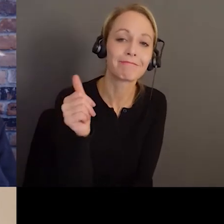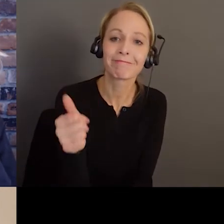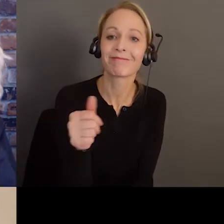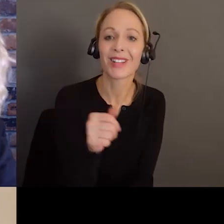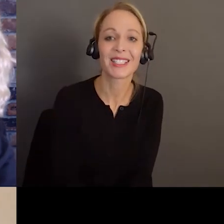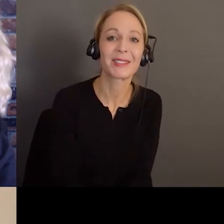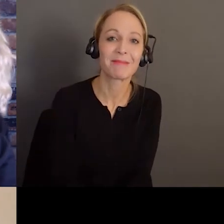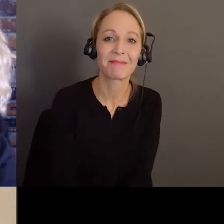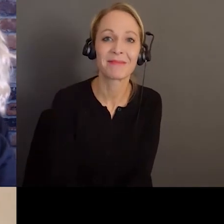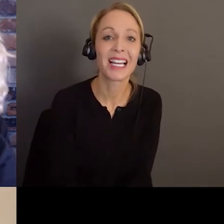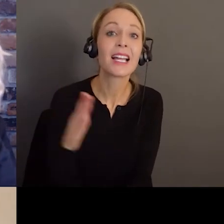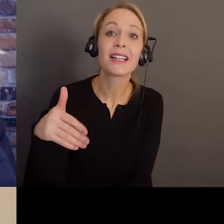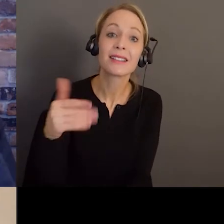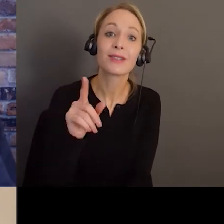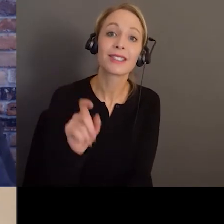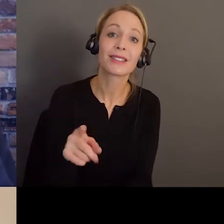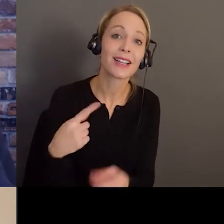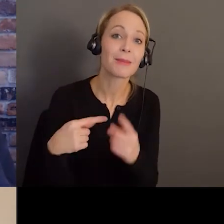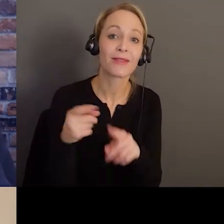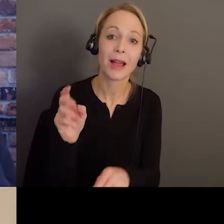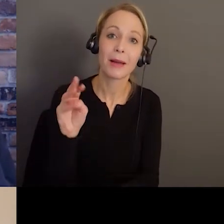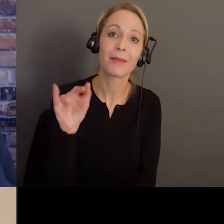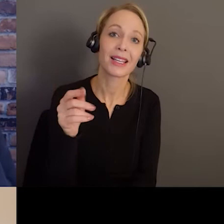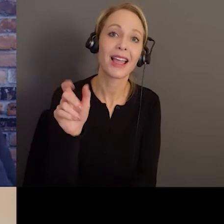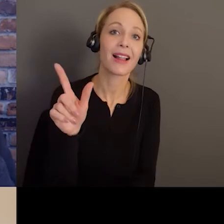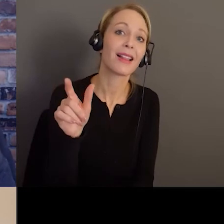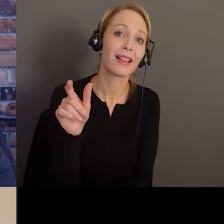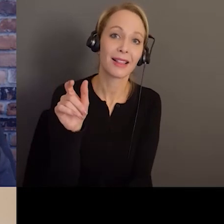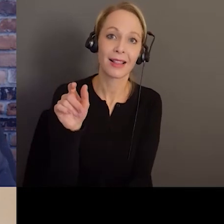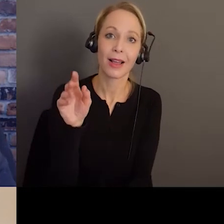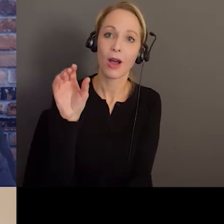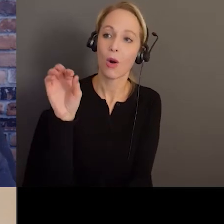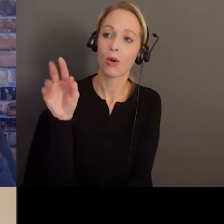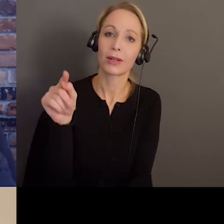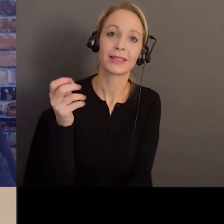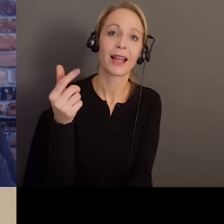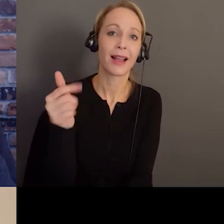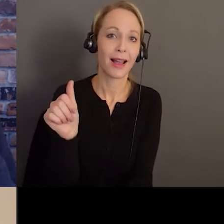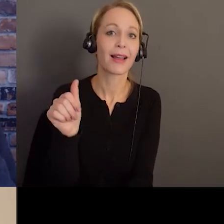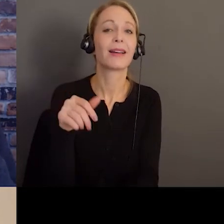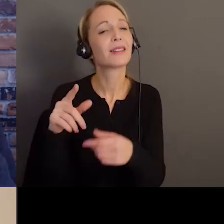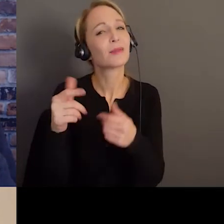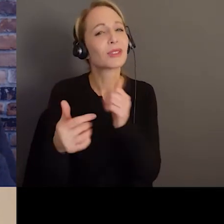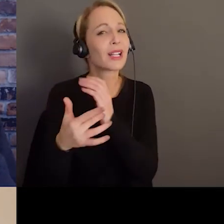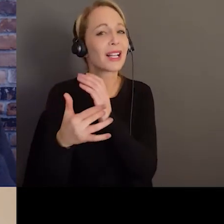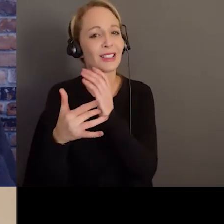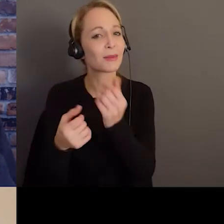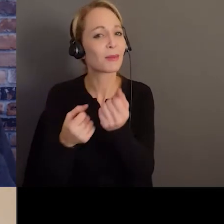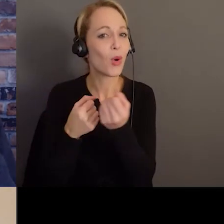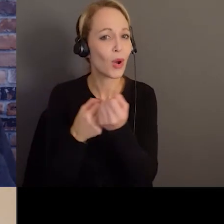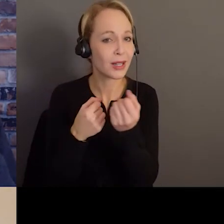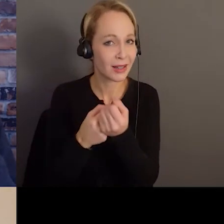NEXT QUESTION, WHICH TECHNOLOGIES ARE SUPPORTED, ARE